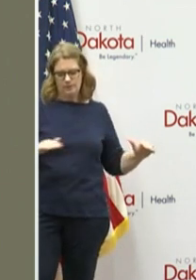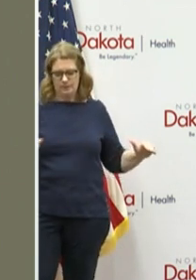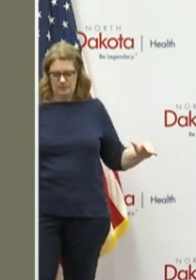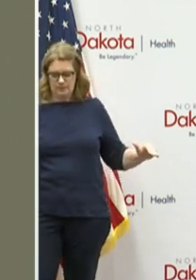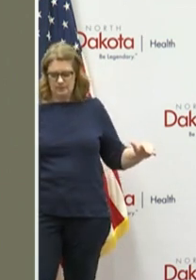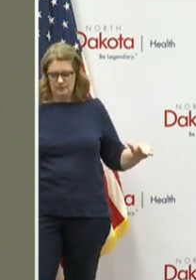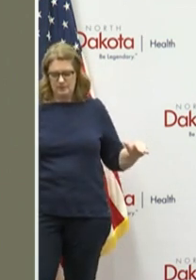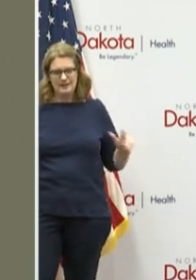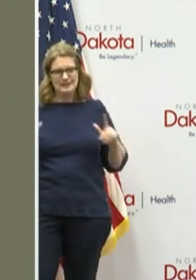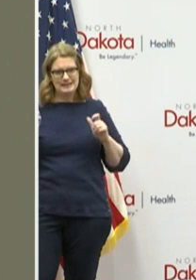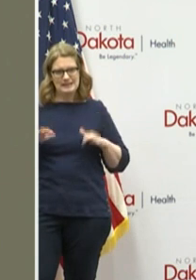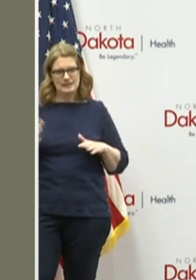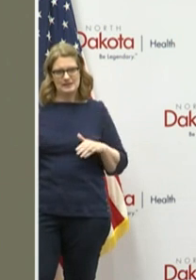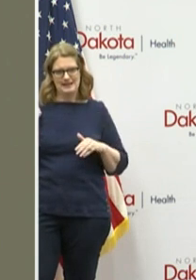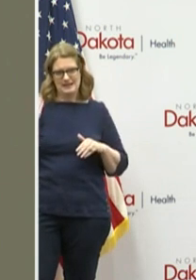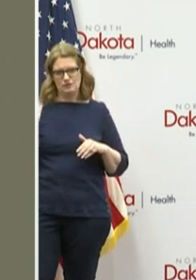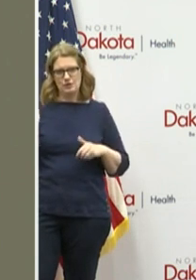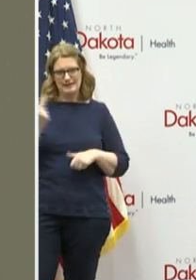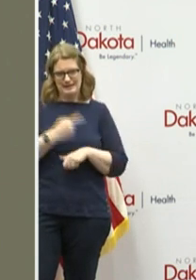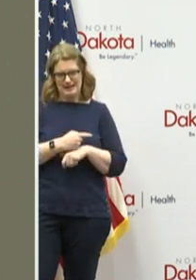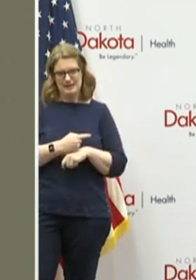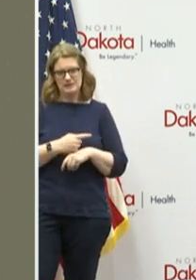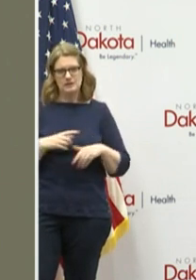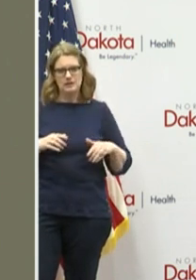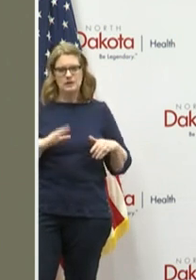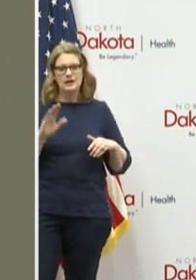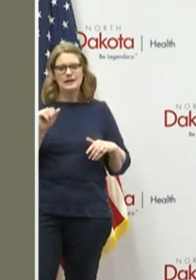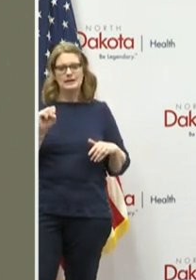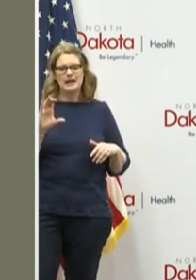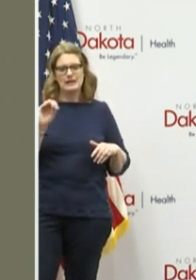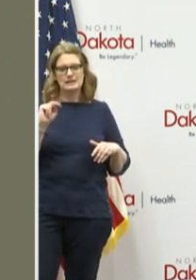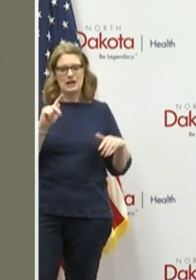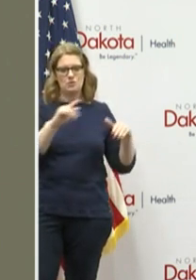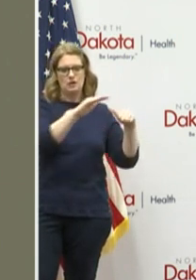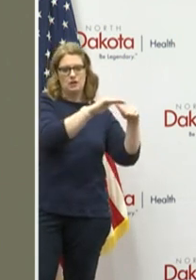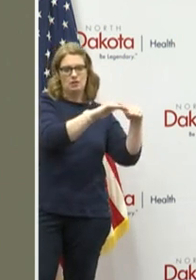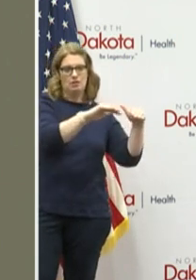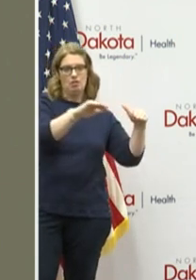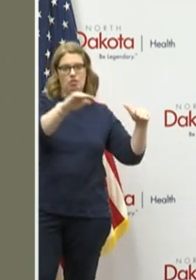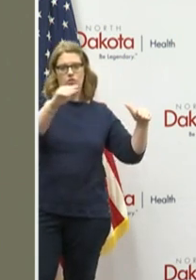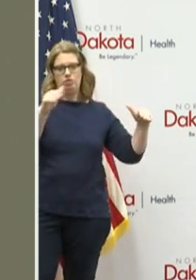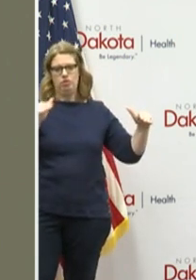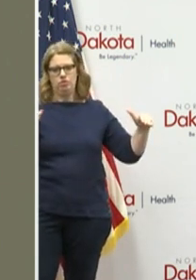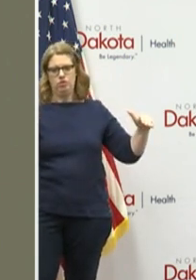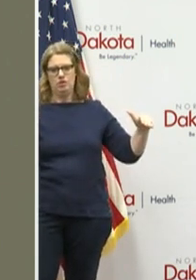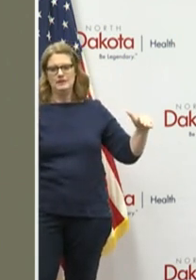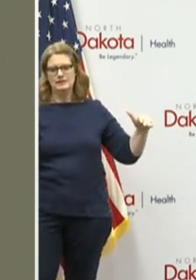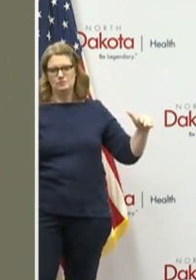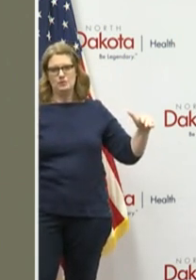SLIGHTLY DOWN 2.6%, THIS IS POSITIVE RATE OF COMPLETED TESTS DIVIDED BY THE TESTS THAT WERE